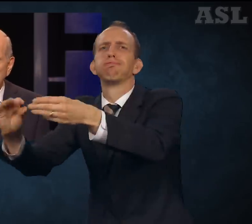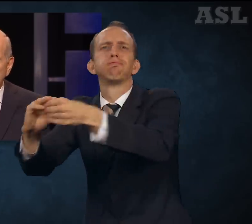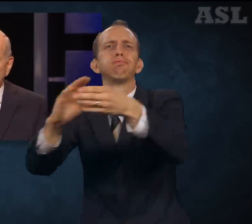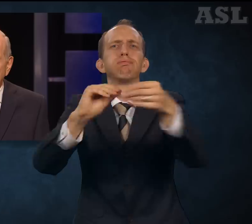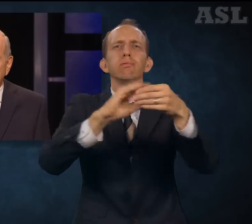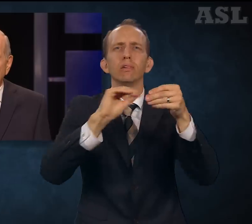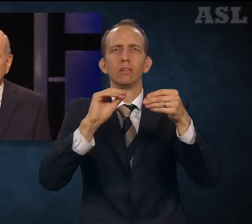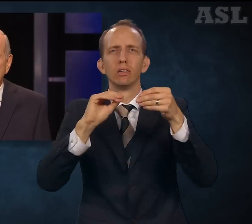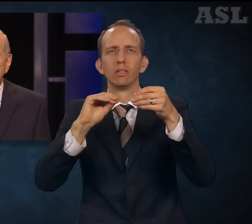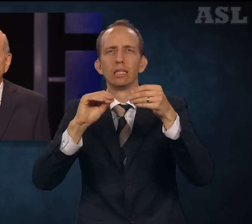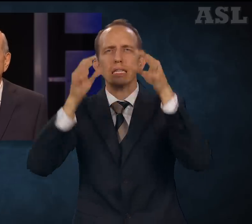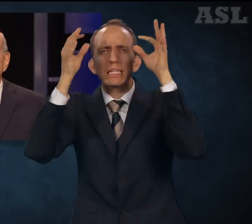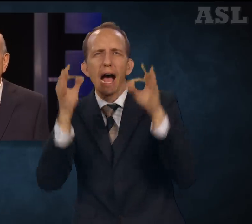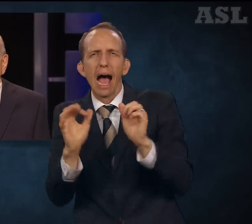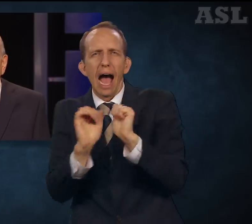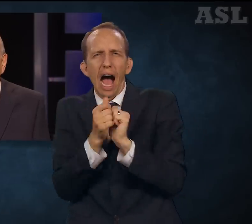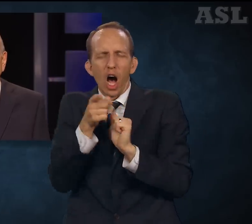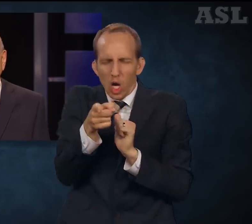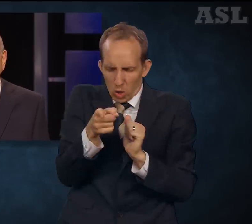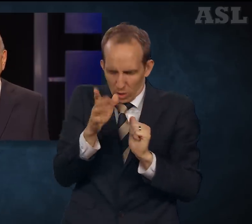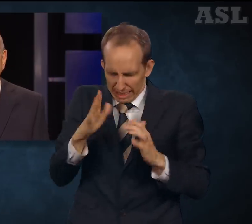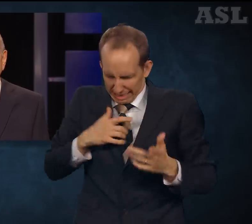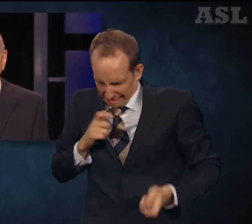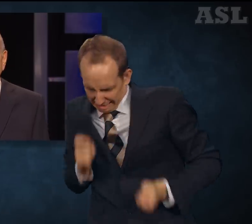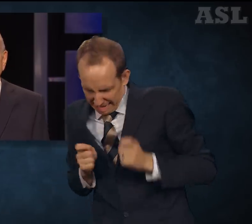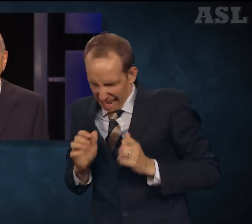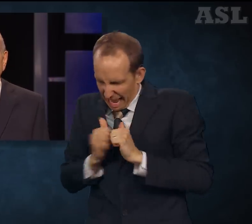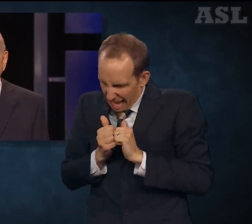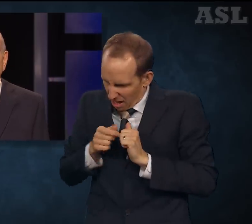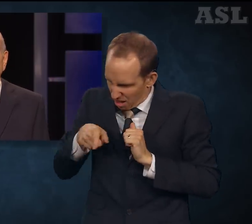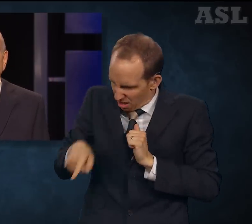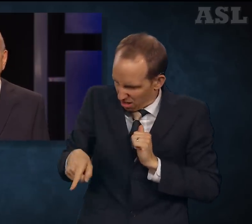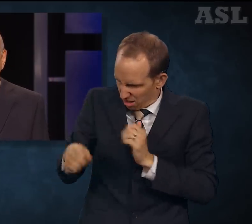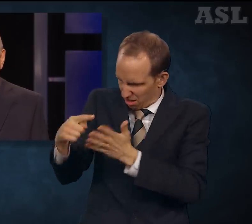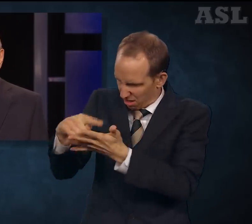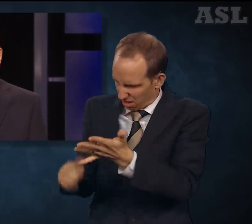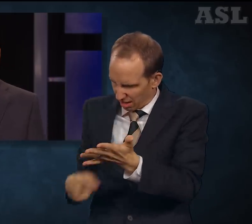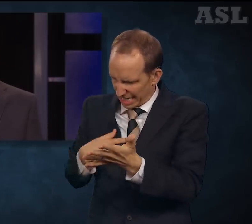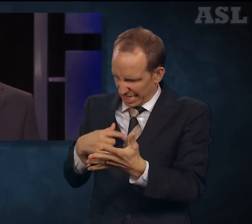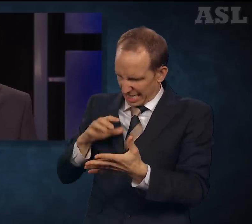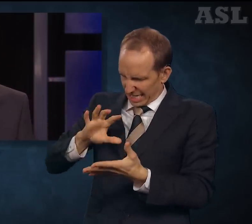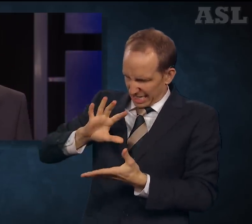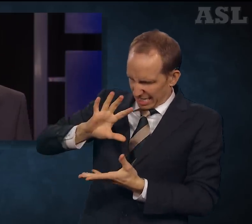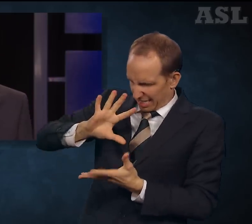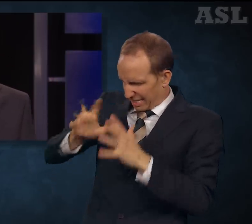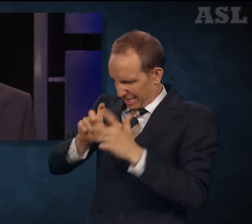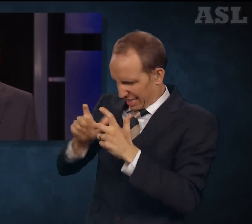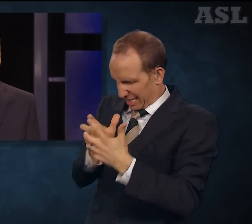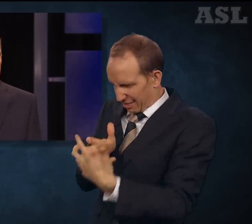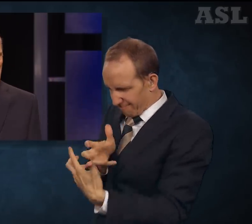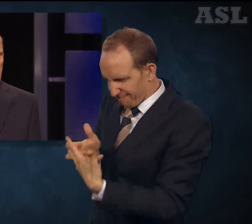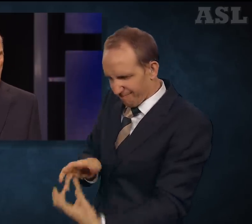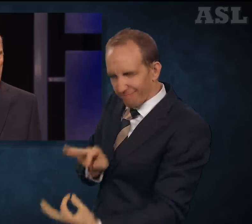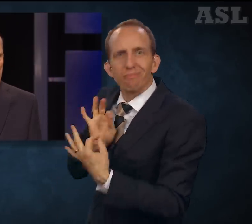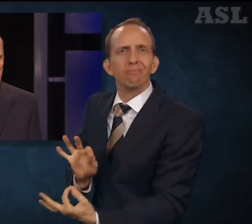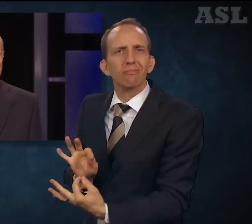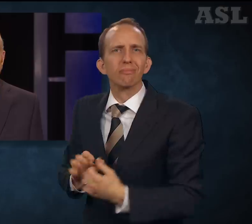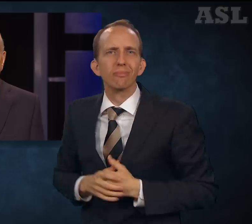STANDARDS, YOUR STANDARDS,